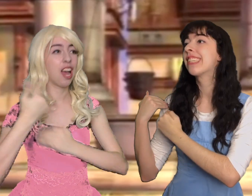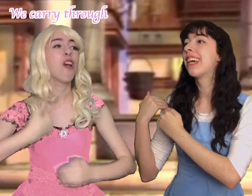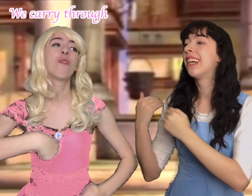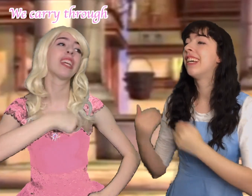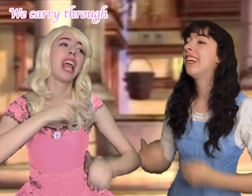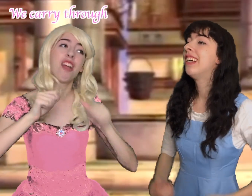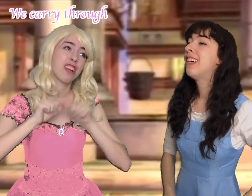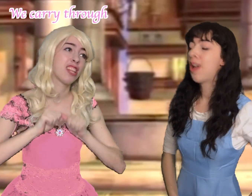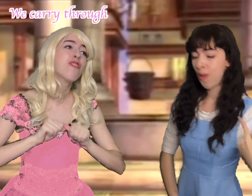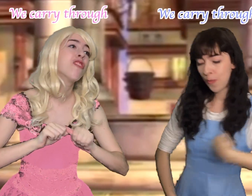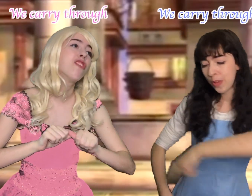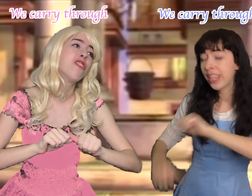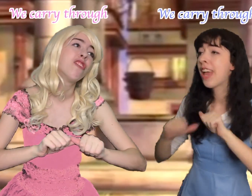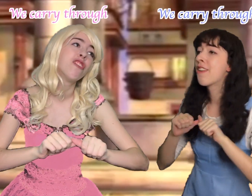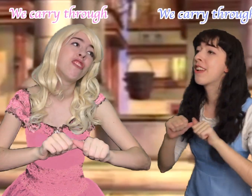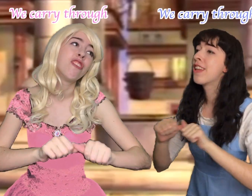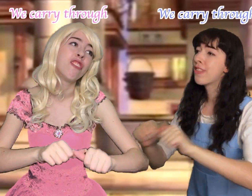We carry through. We carry through.